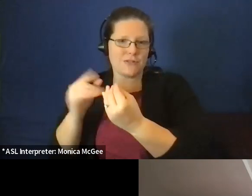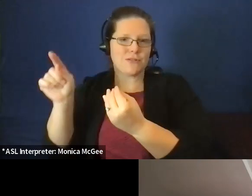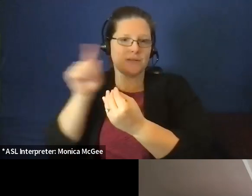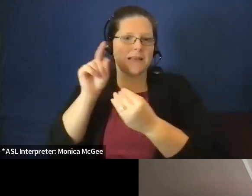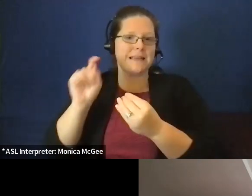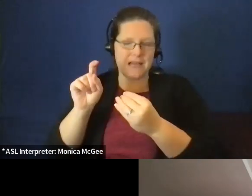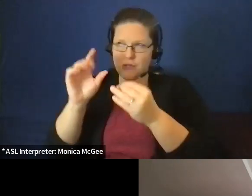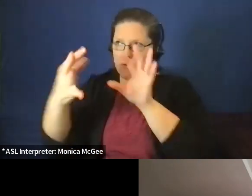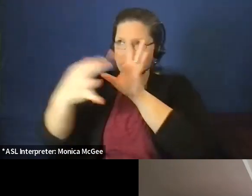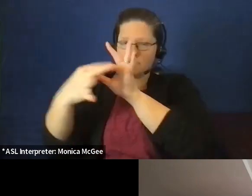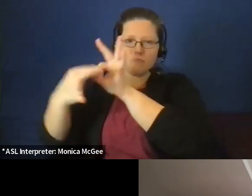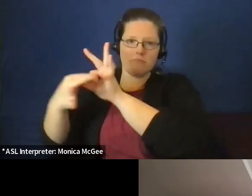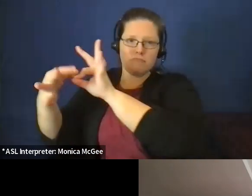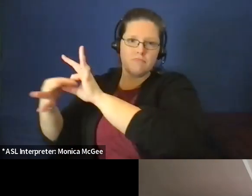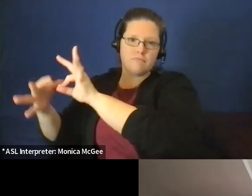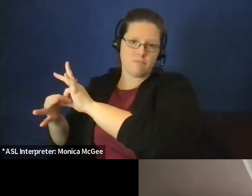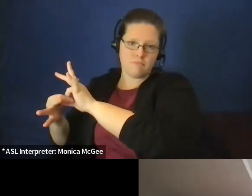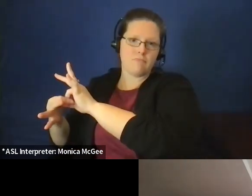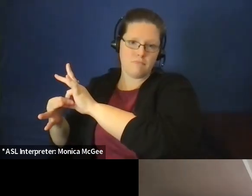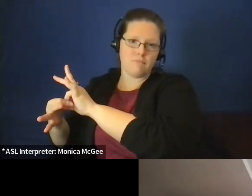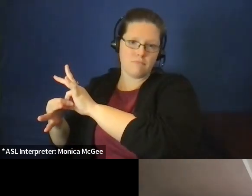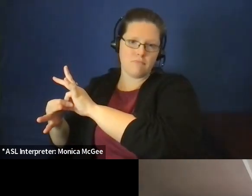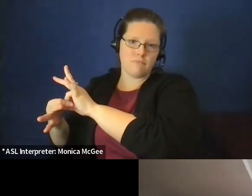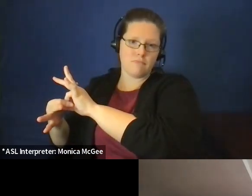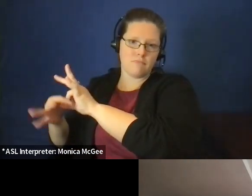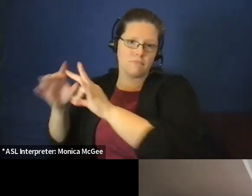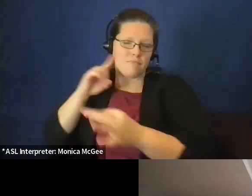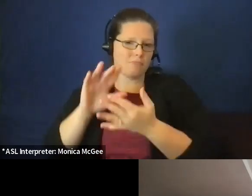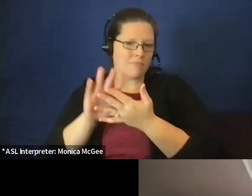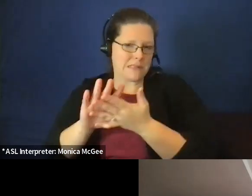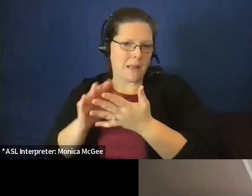community, looking for organizations and the essential government entities